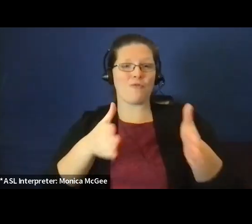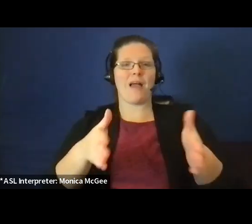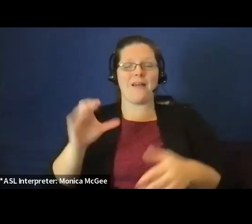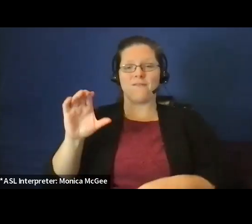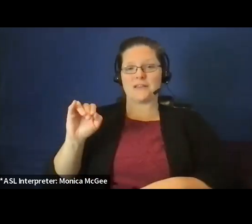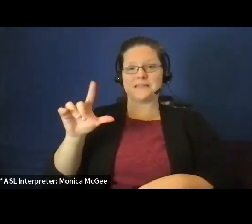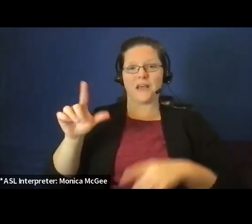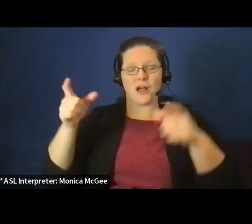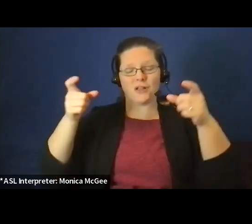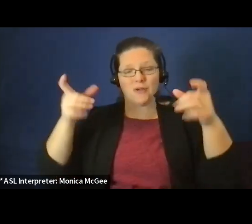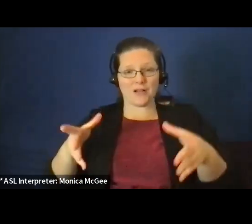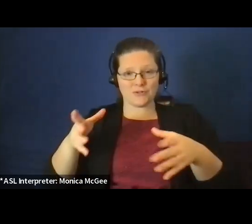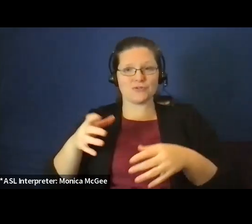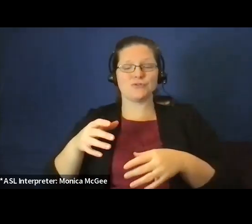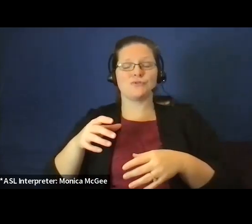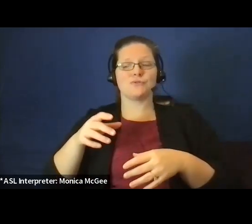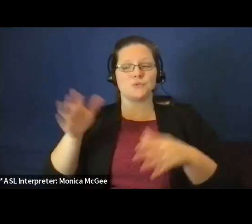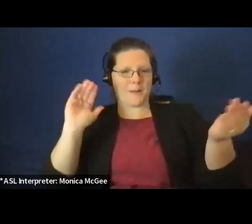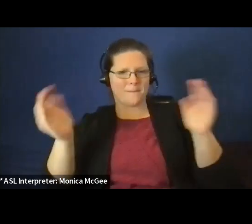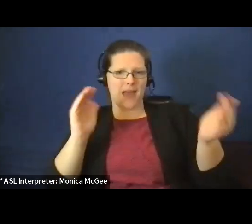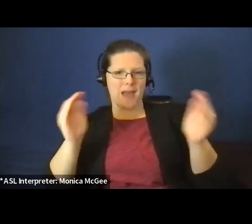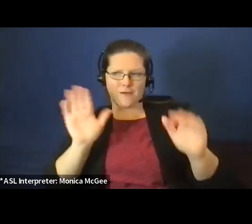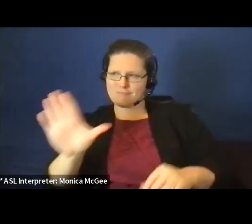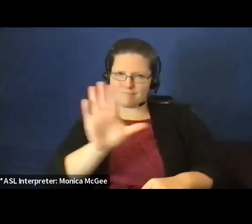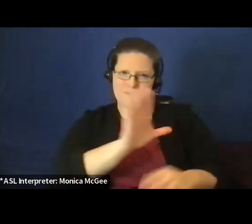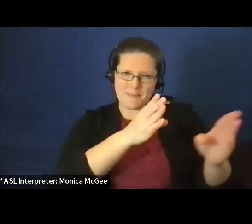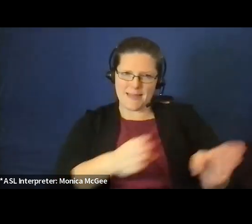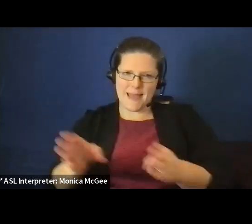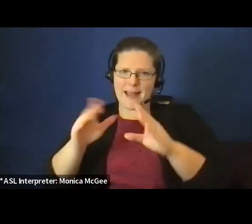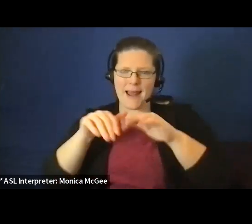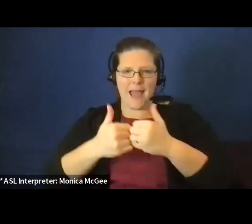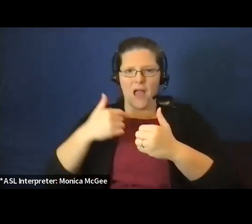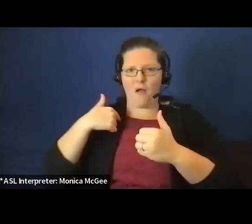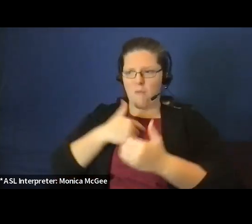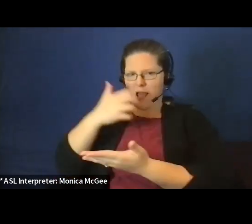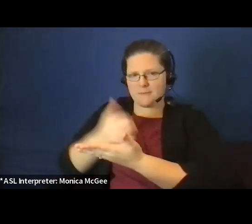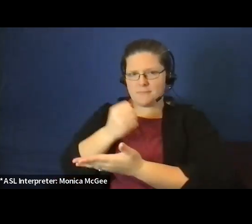a check-in. It's not mandatory. We just open it up. It has been a very